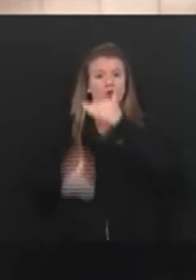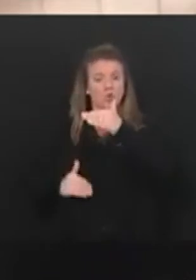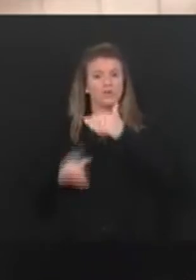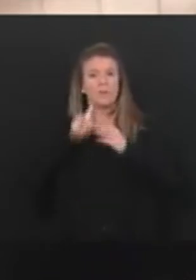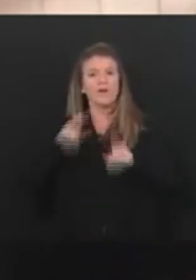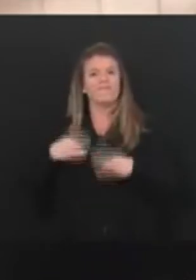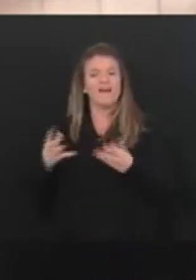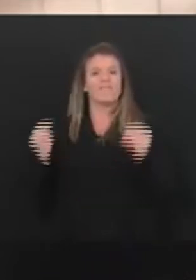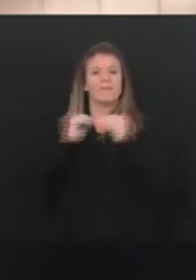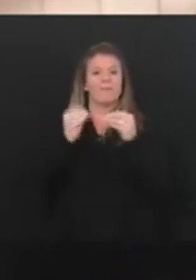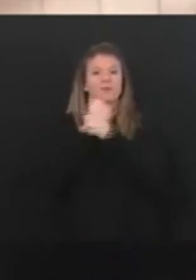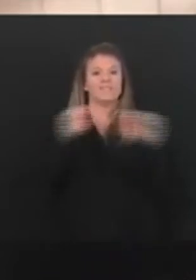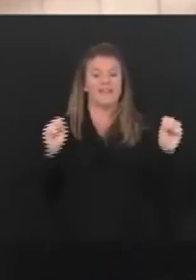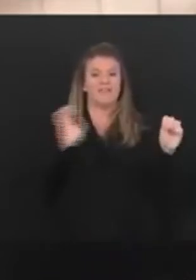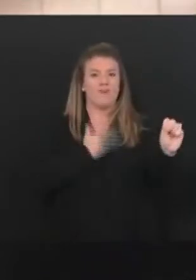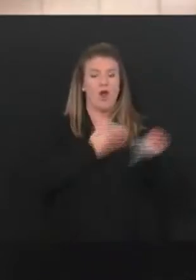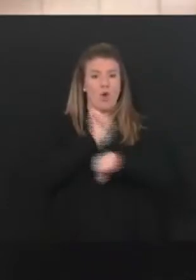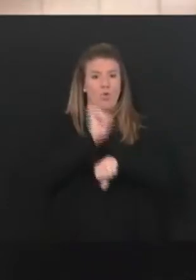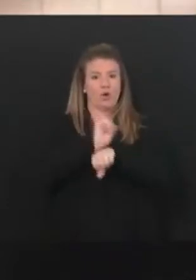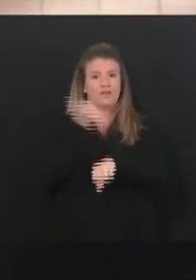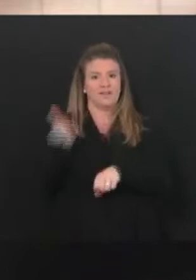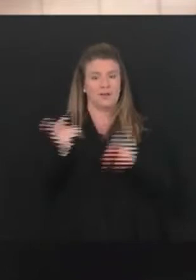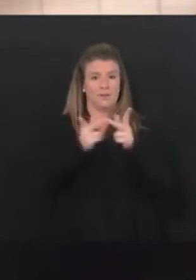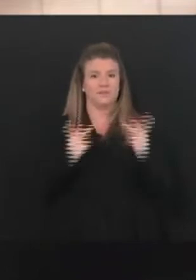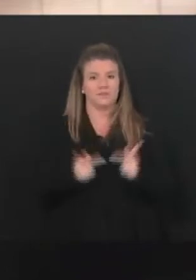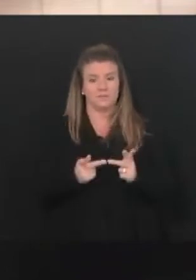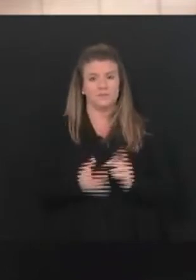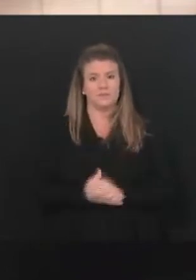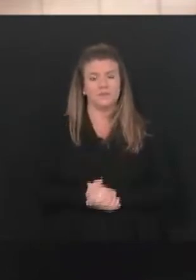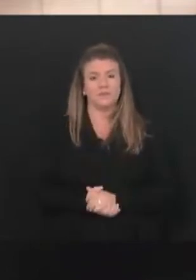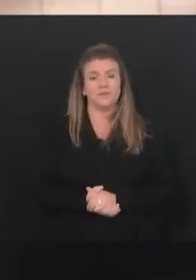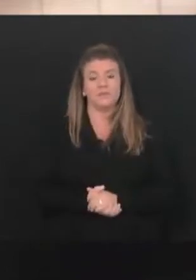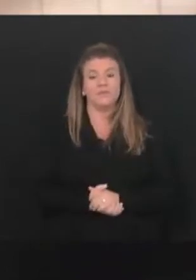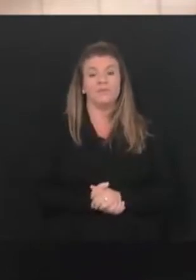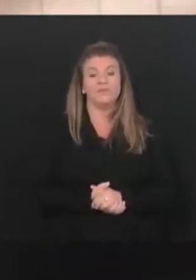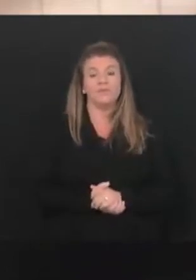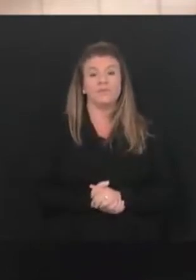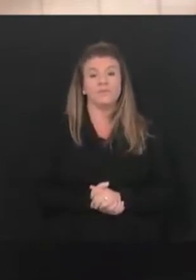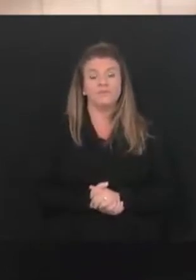PROVIDING ADDITIONAL SUITS AND TRAINING, TYVEX TO REDUCE THE